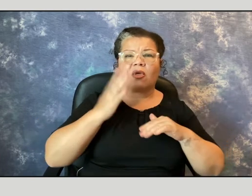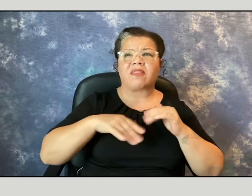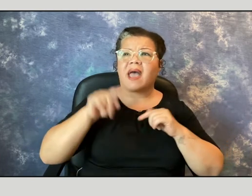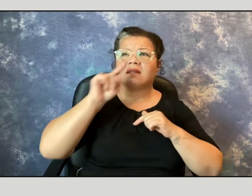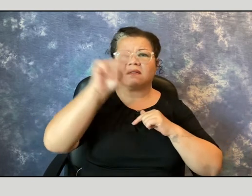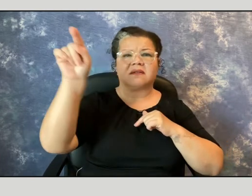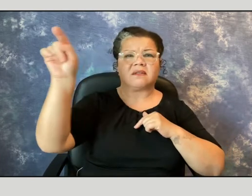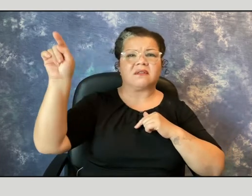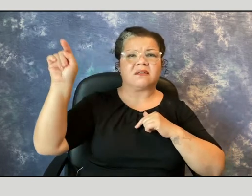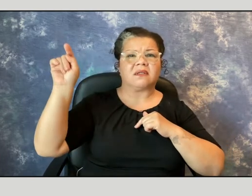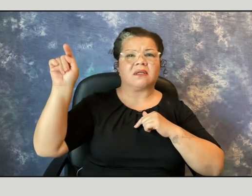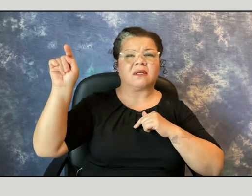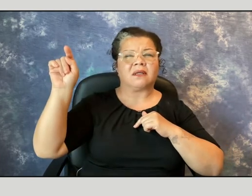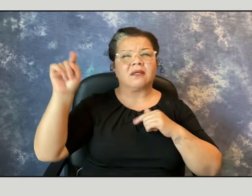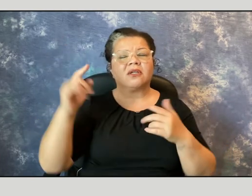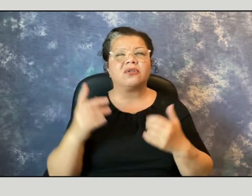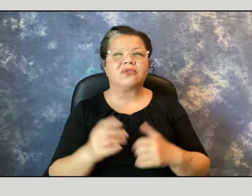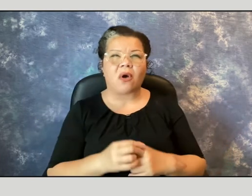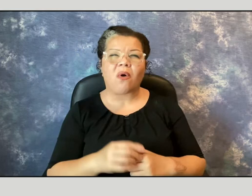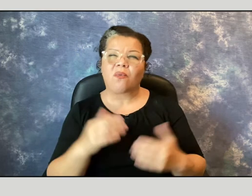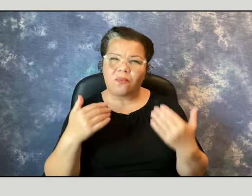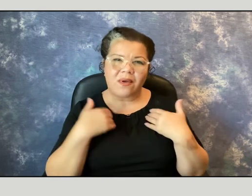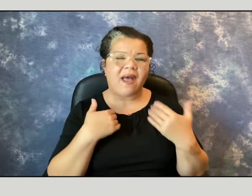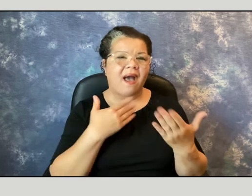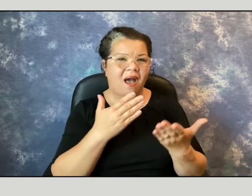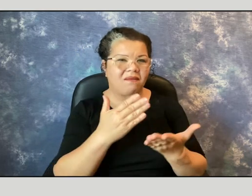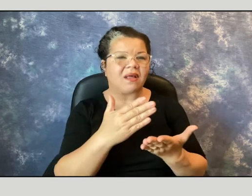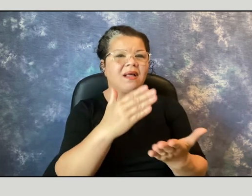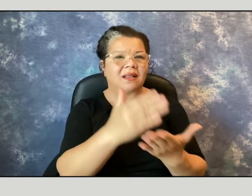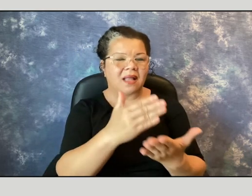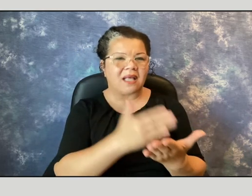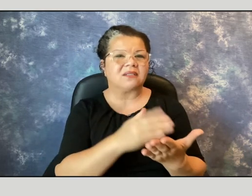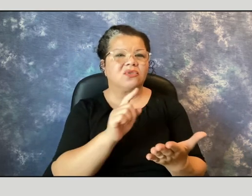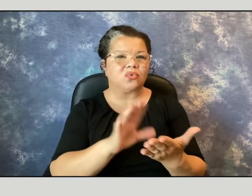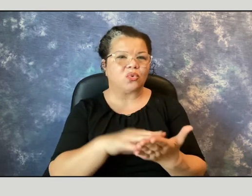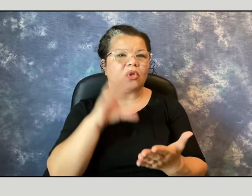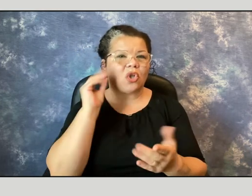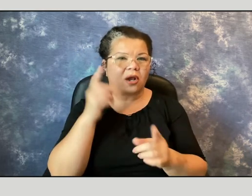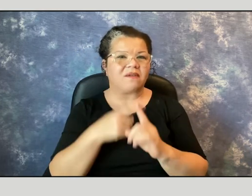We have lessons to learn from the mistakes of the Caribbean, and also from the places